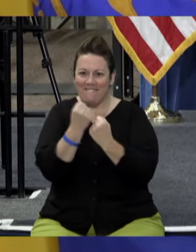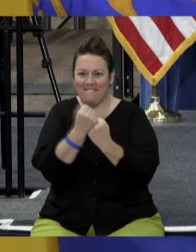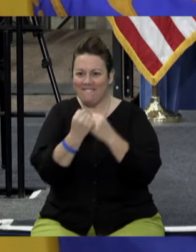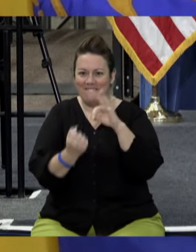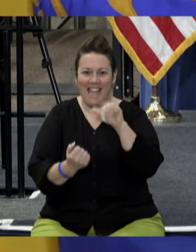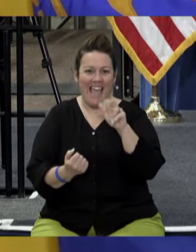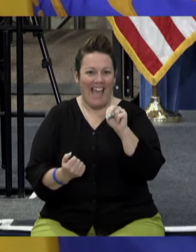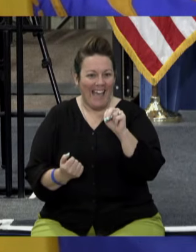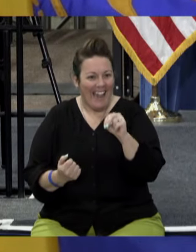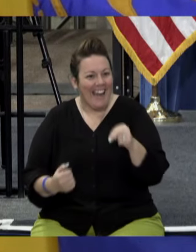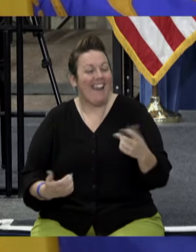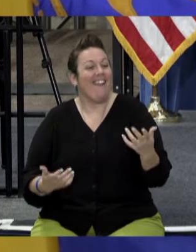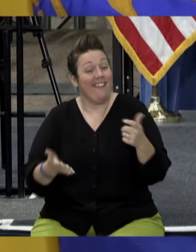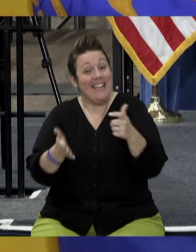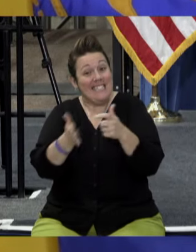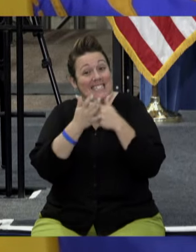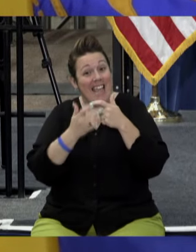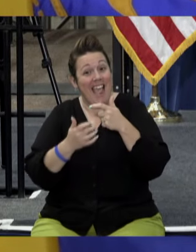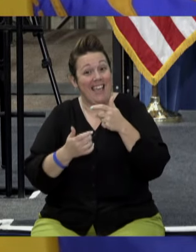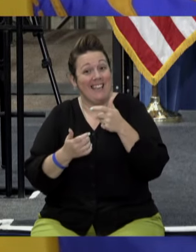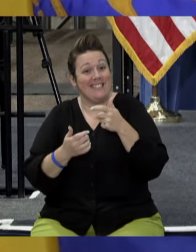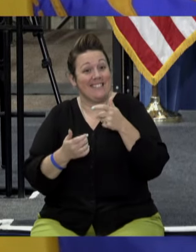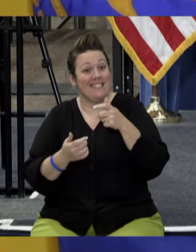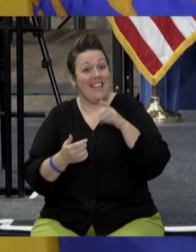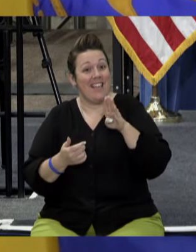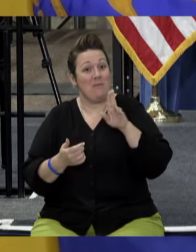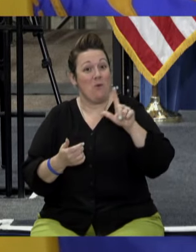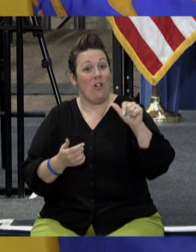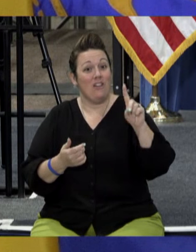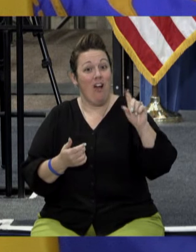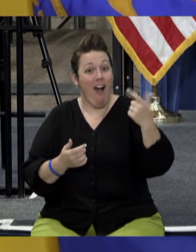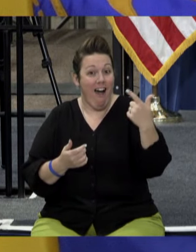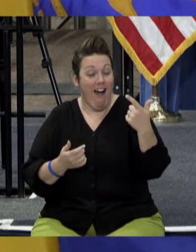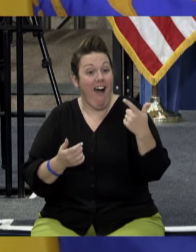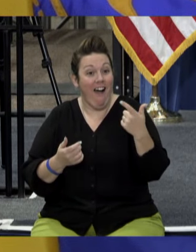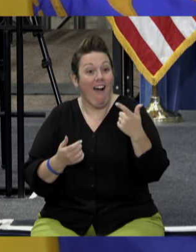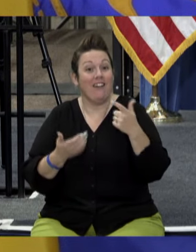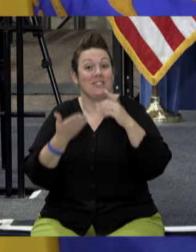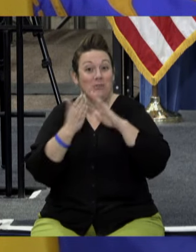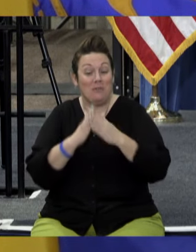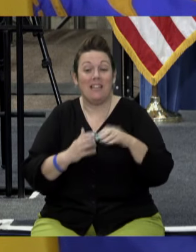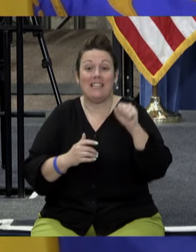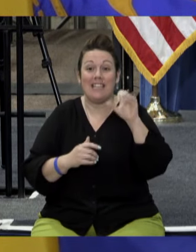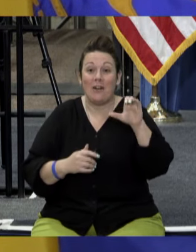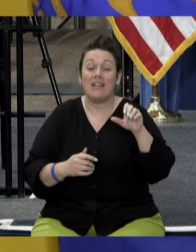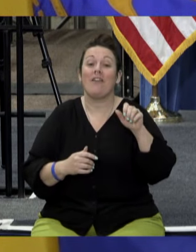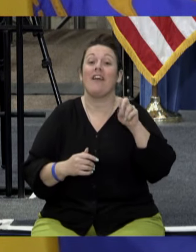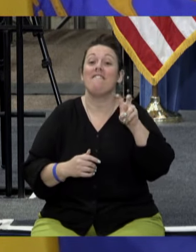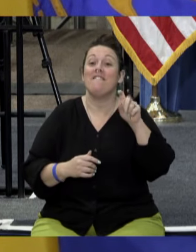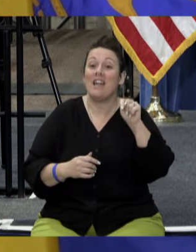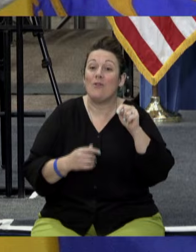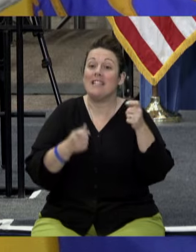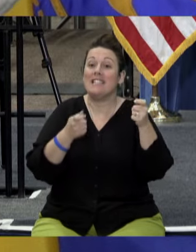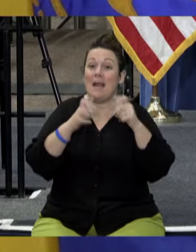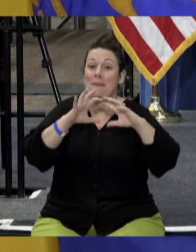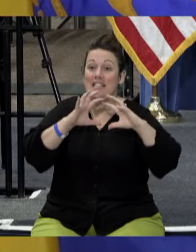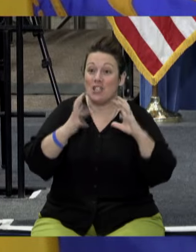And it takes a bulldog to be the Secretary of the Veterans Administration and do all that